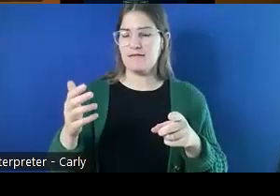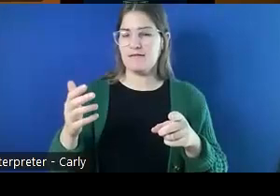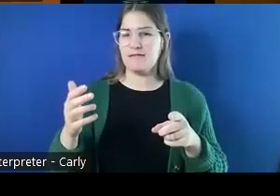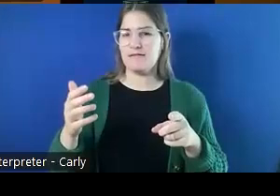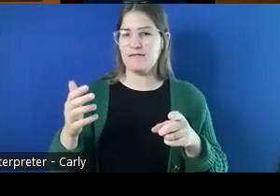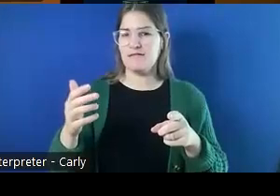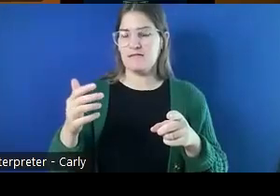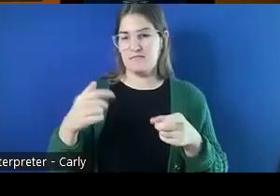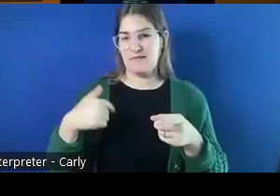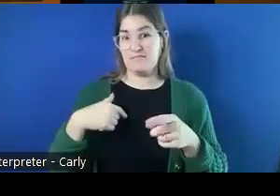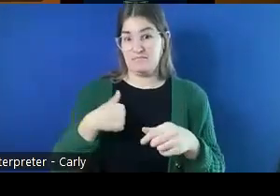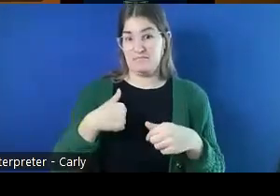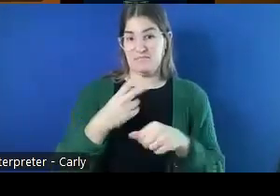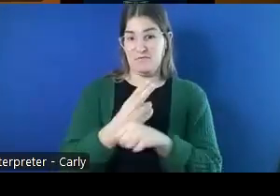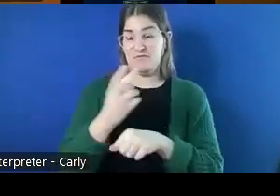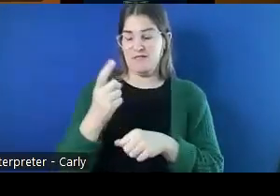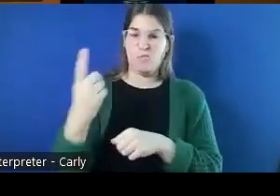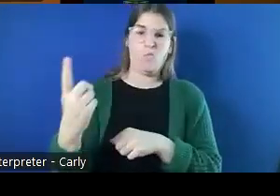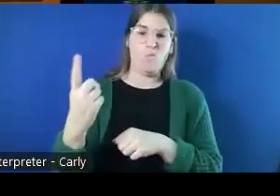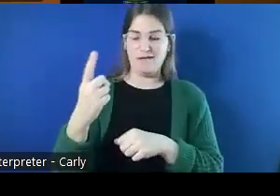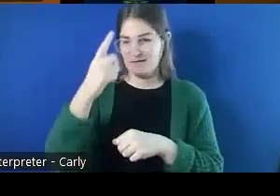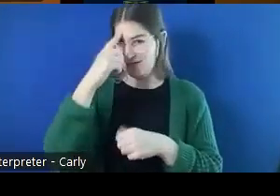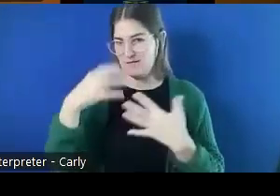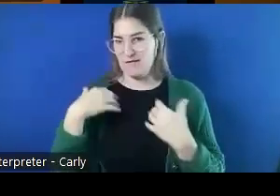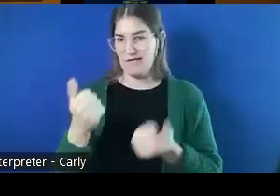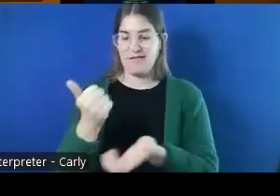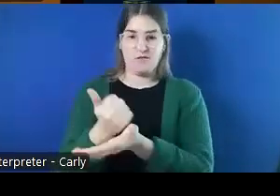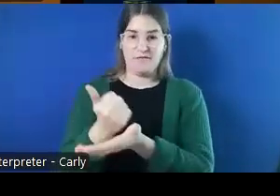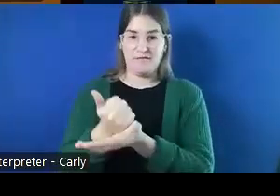health intervention and walk through kind of my process for adapting that as an example